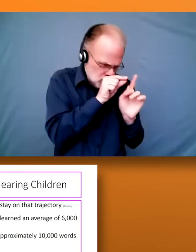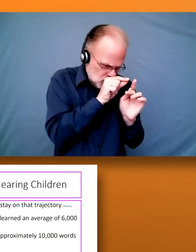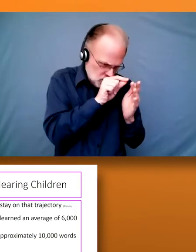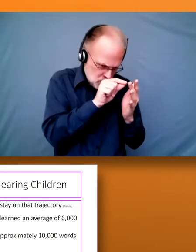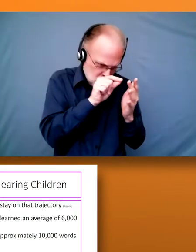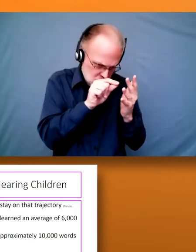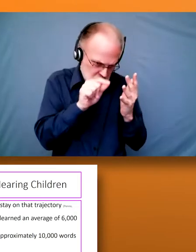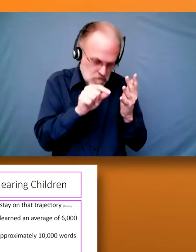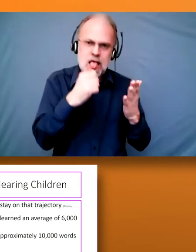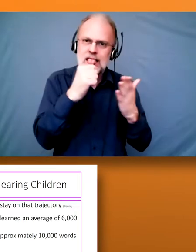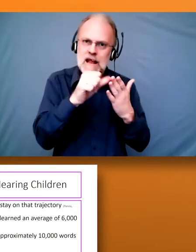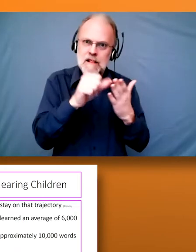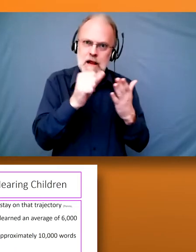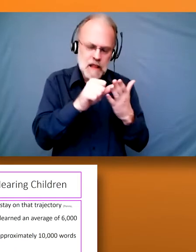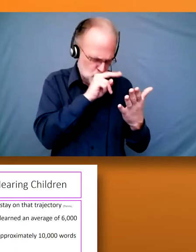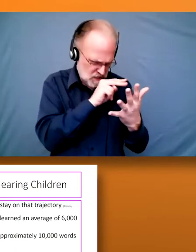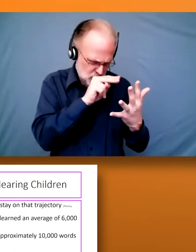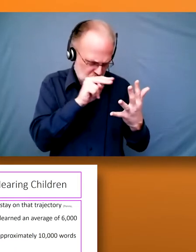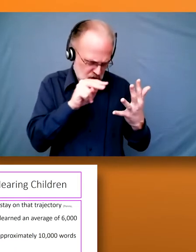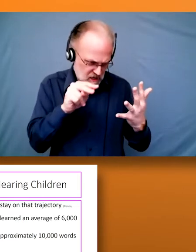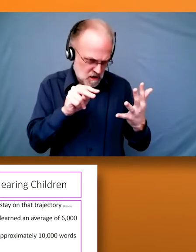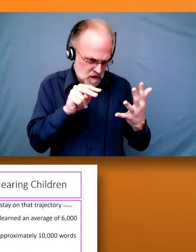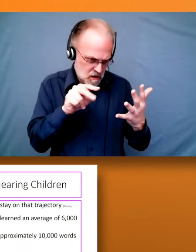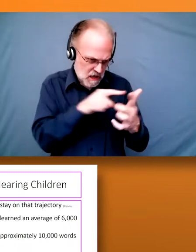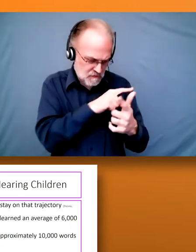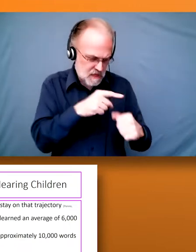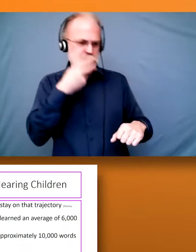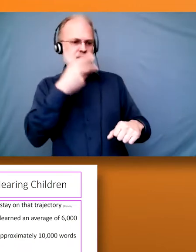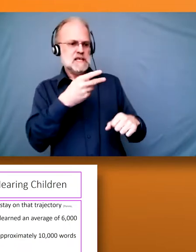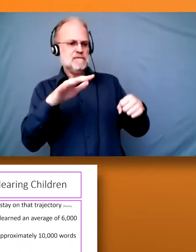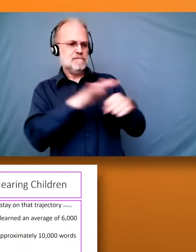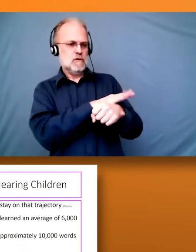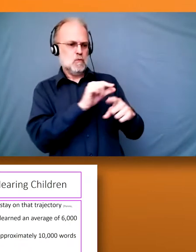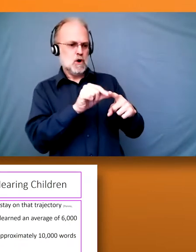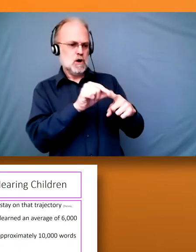At first you read letter to letter, then you might read full word.